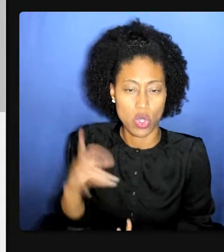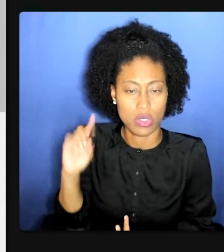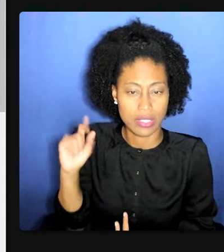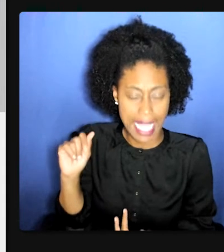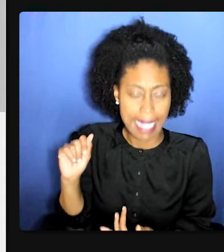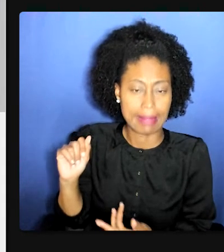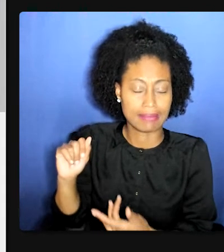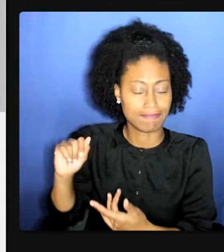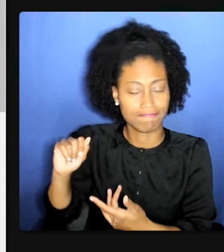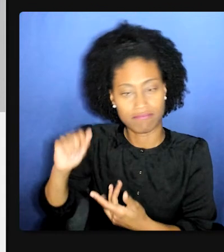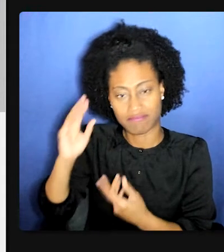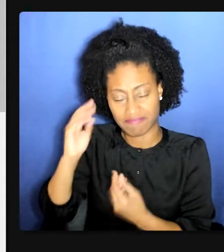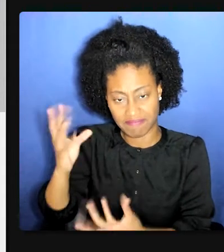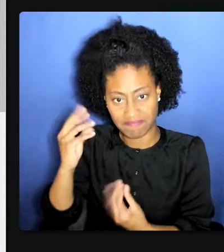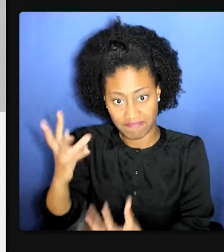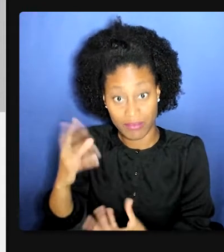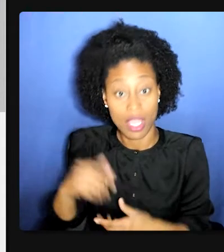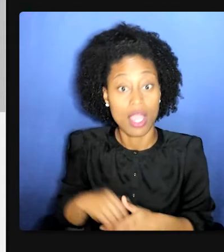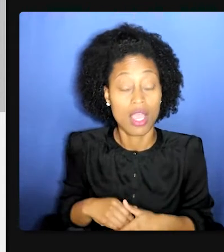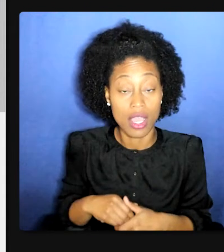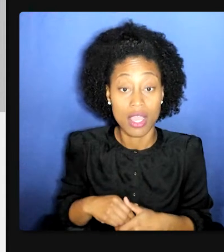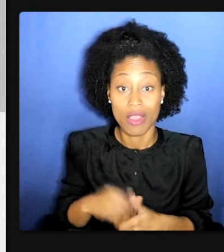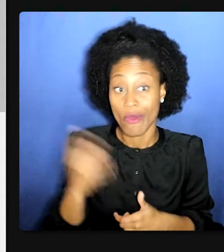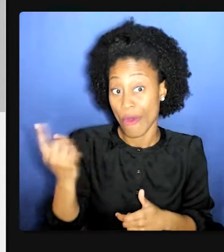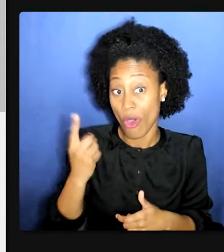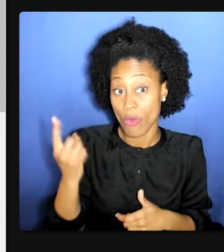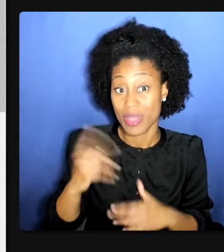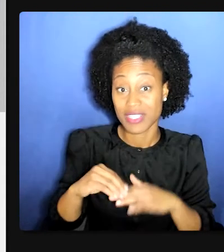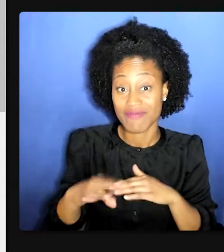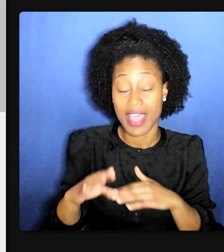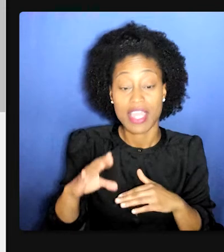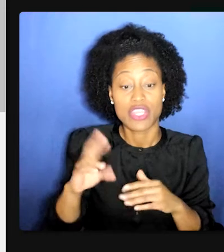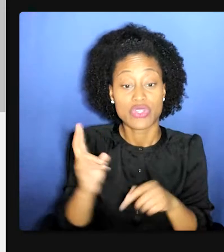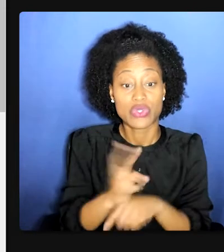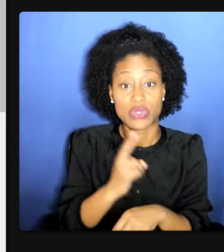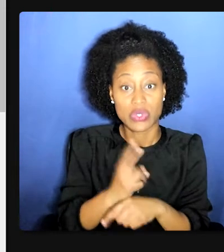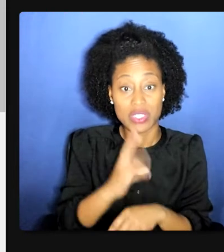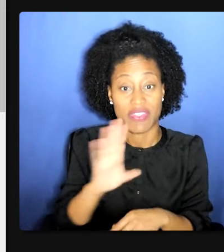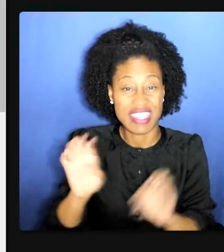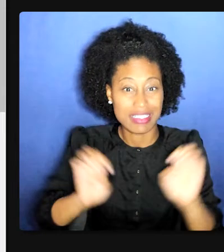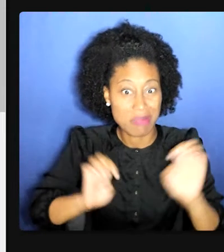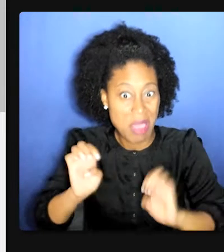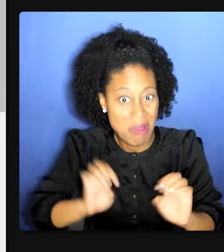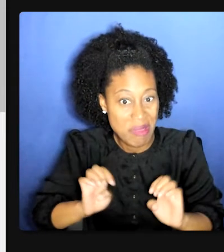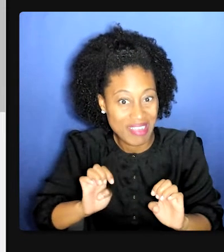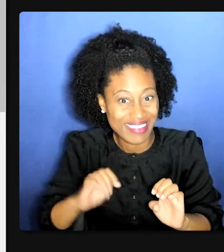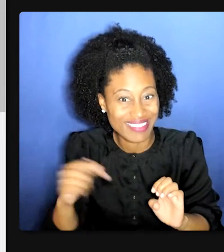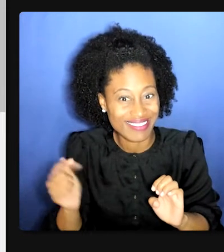The overrides comes in effect using the config-based experiments. So let's move on to experiments.